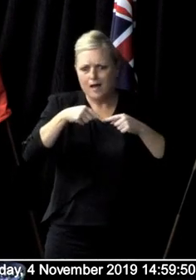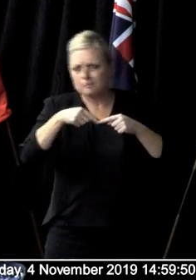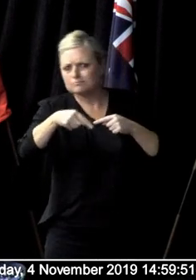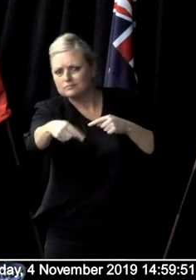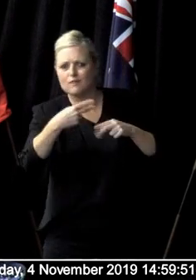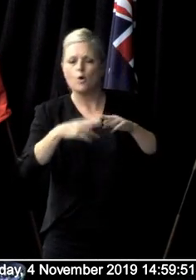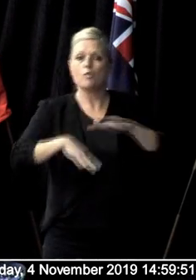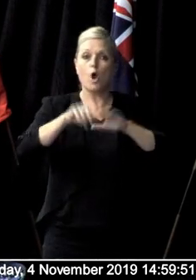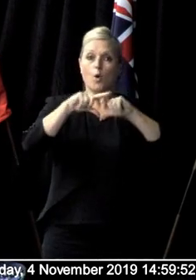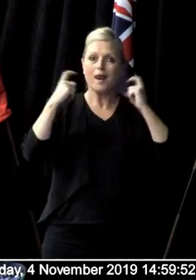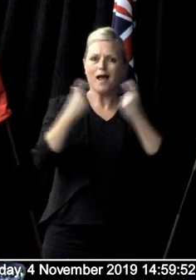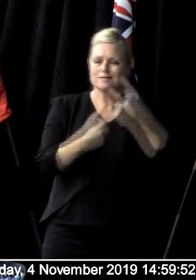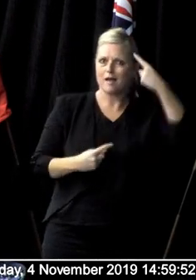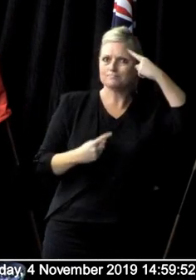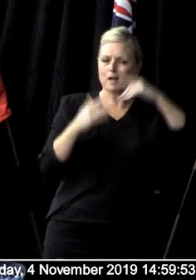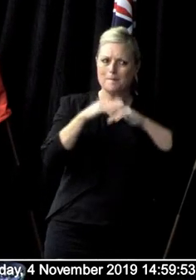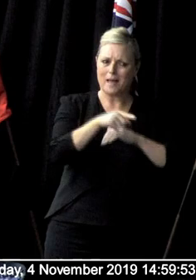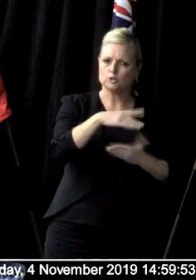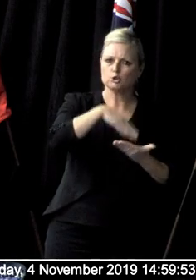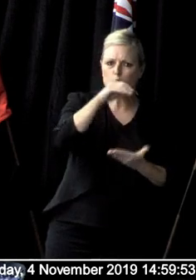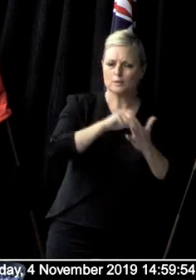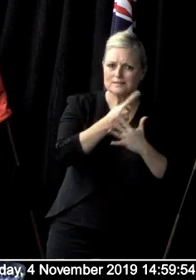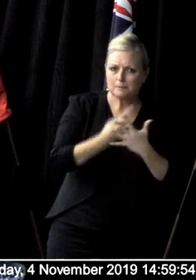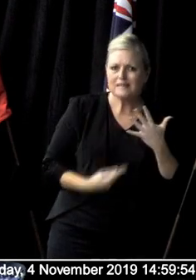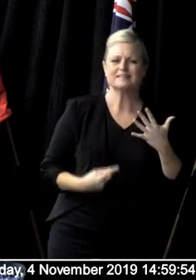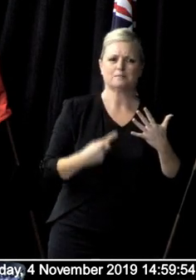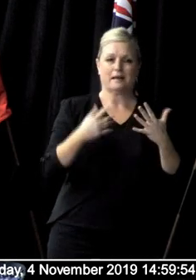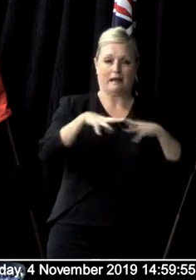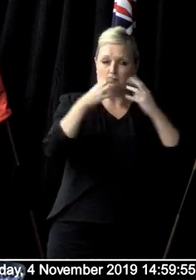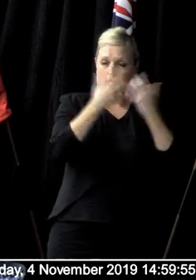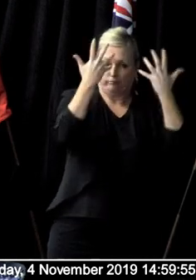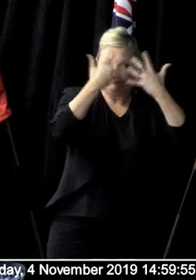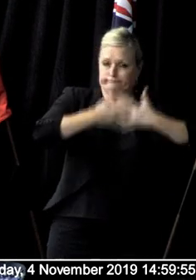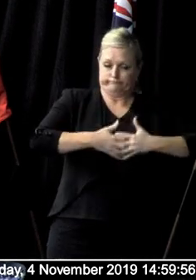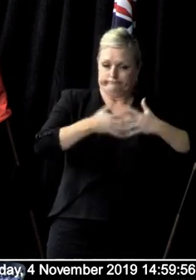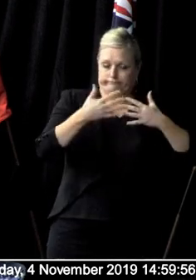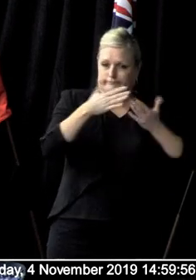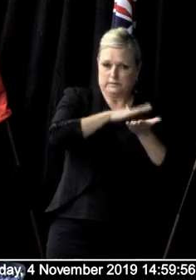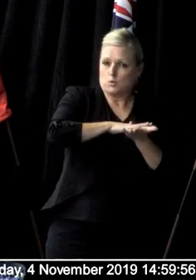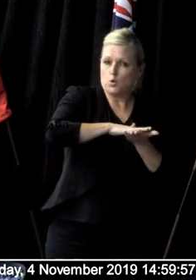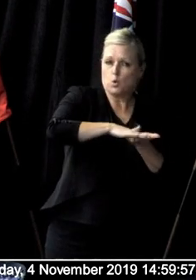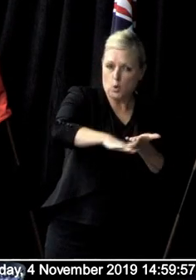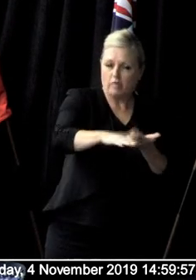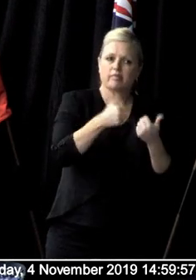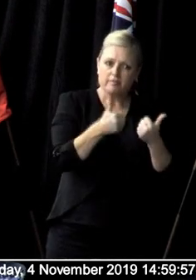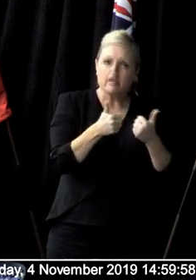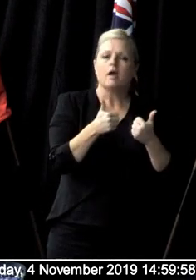well, and then there are other schools in which the provision of the teacher aide is considered the adjustment.